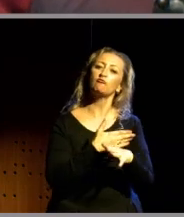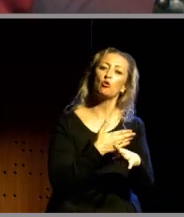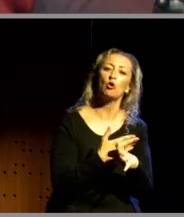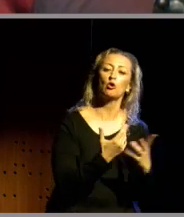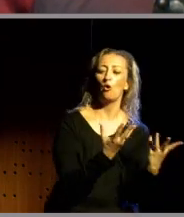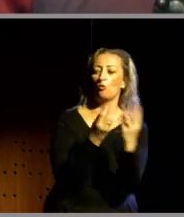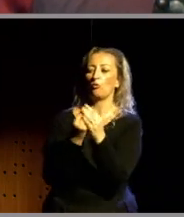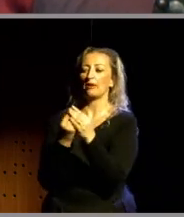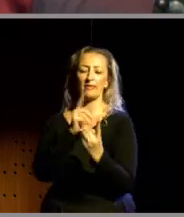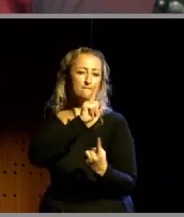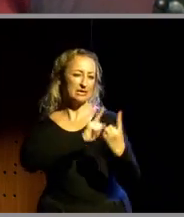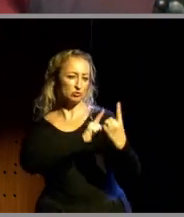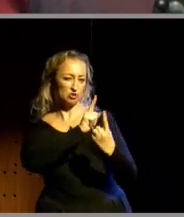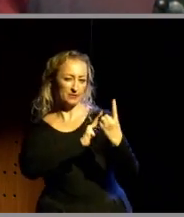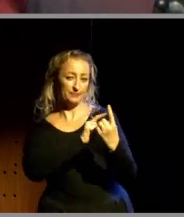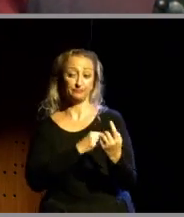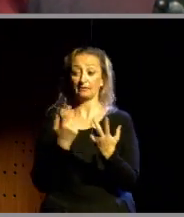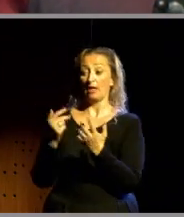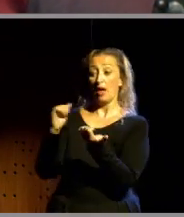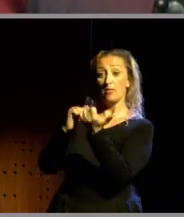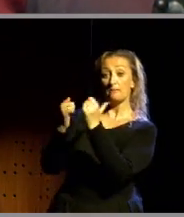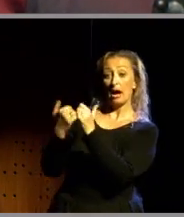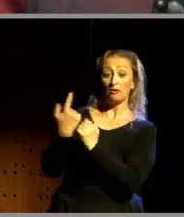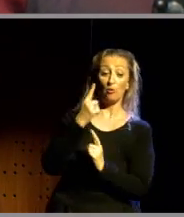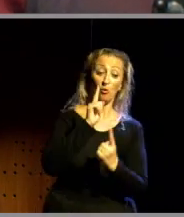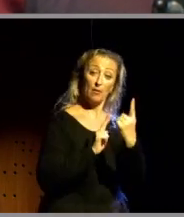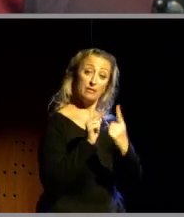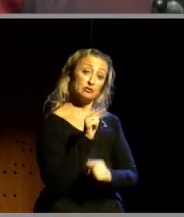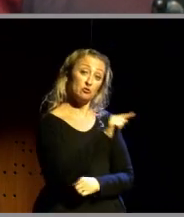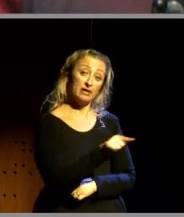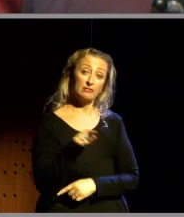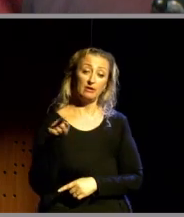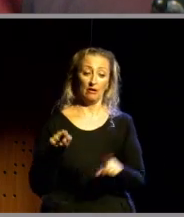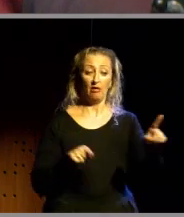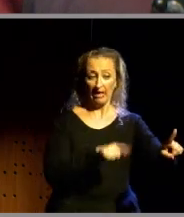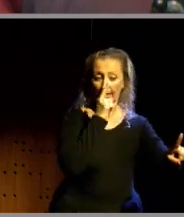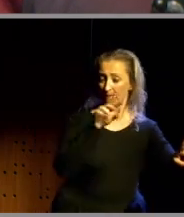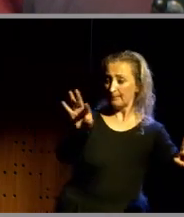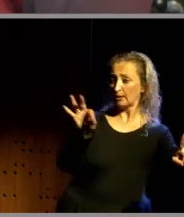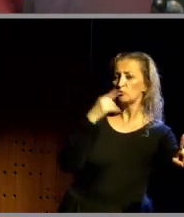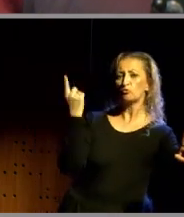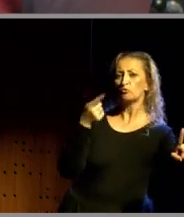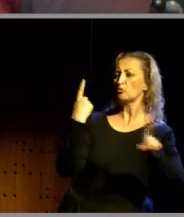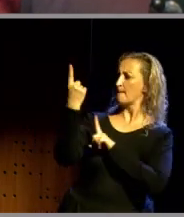professional artist who can, and/or a partner nominated by the artist, who will guide and mentor the applicant to